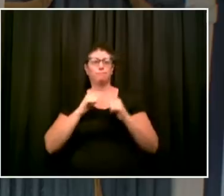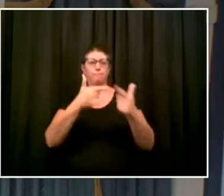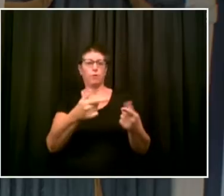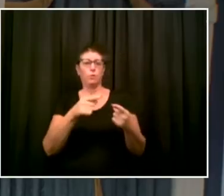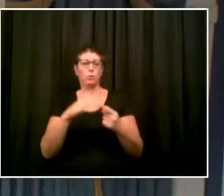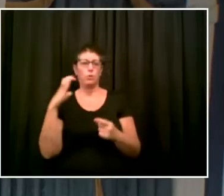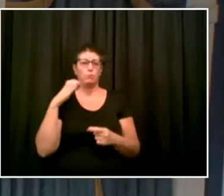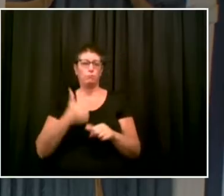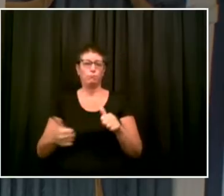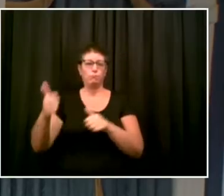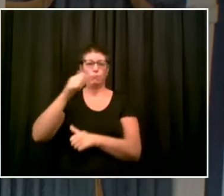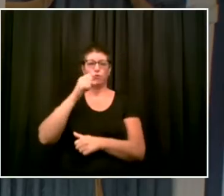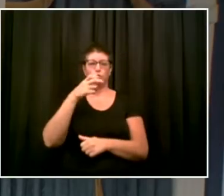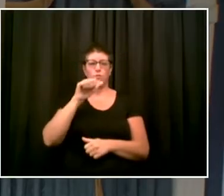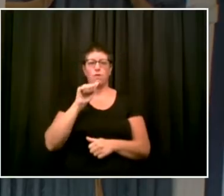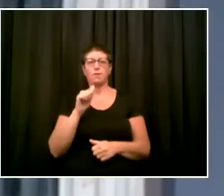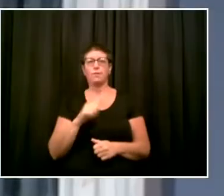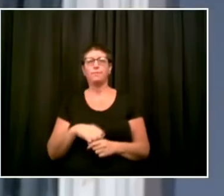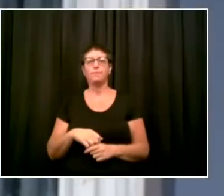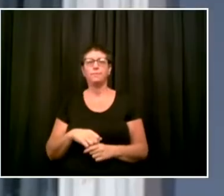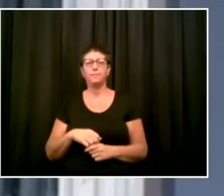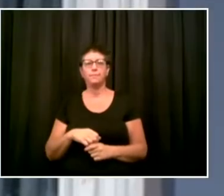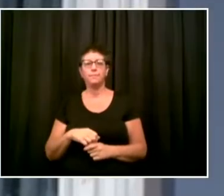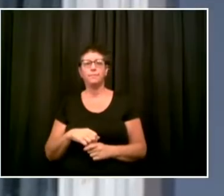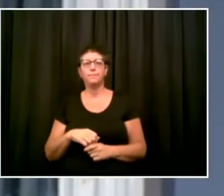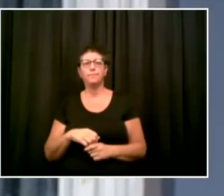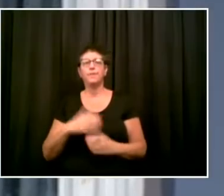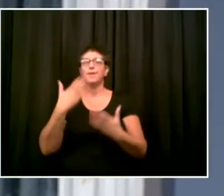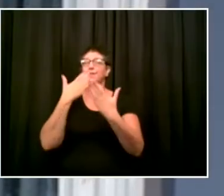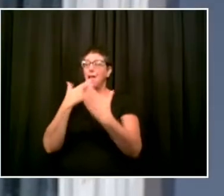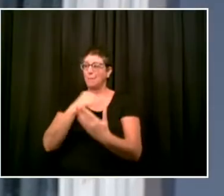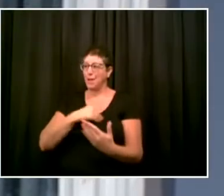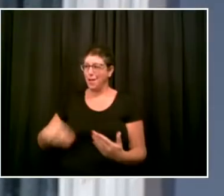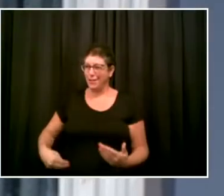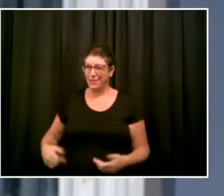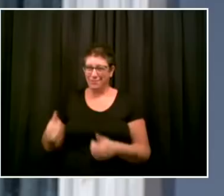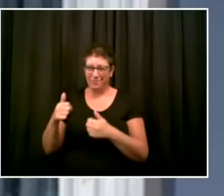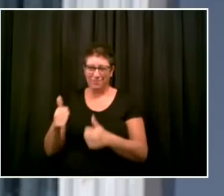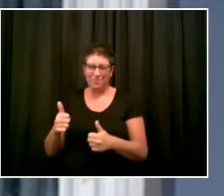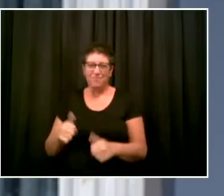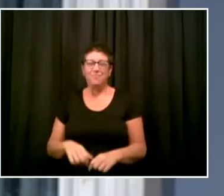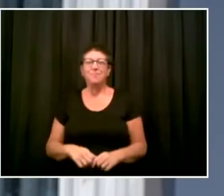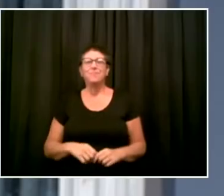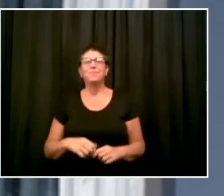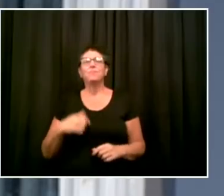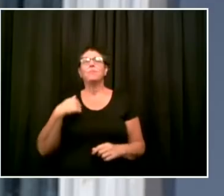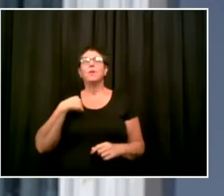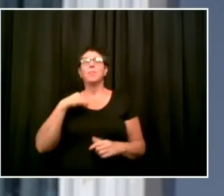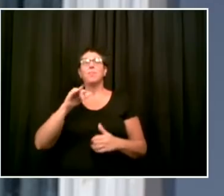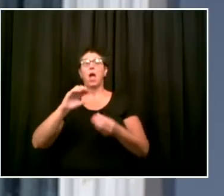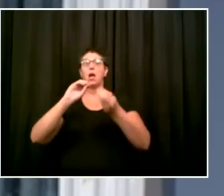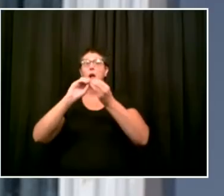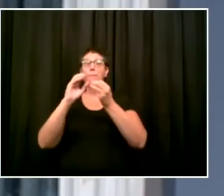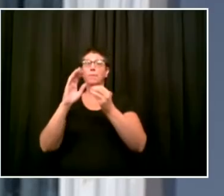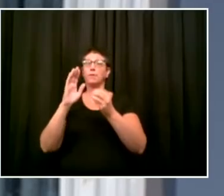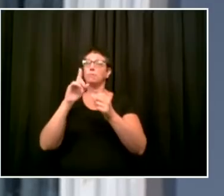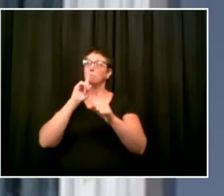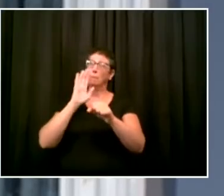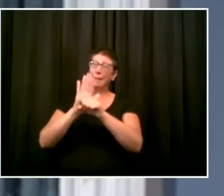YORKERS AND WORKING WITH THEM AND EXPECTING THE RACKS. I WILLT URTN O OUR COMMISSIONER.